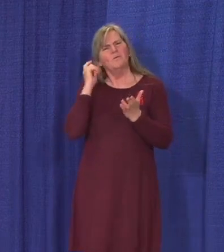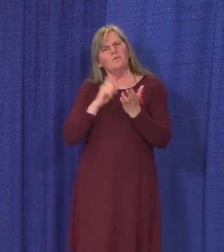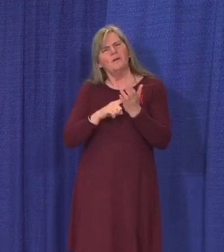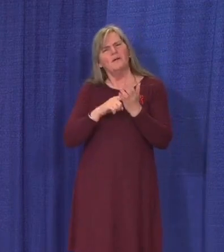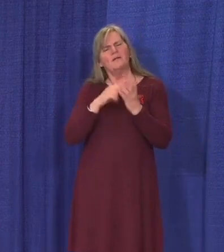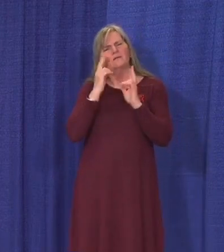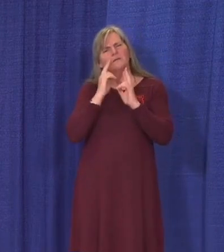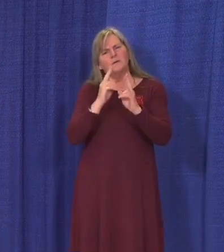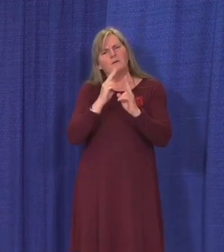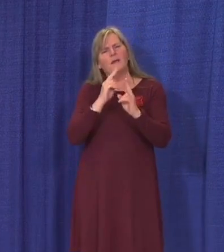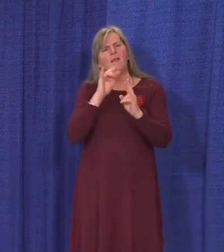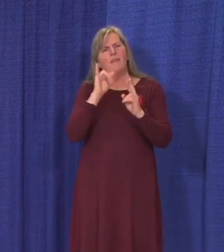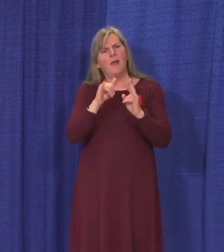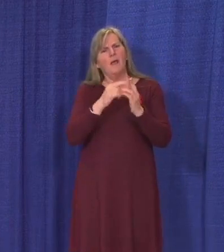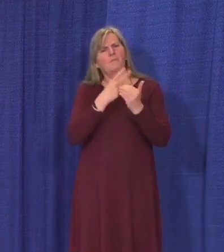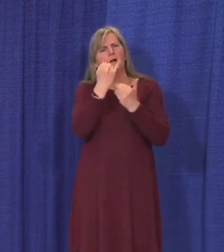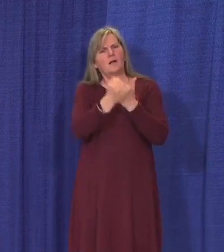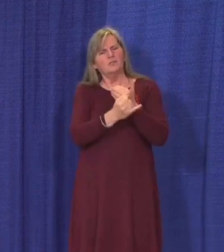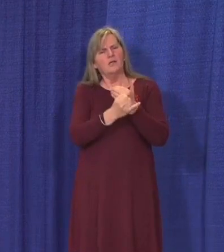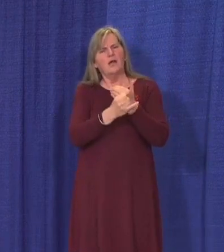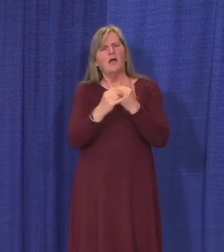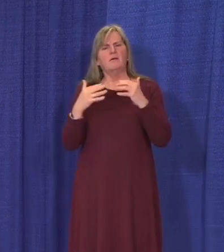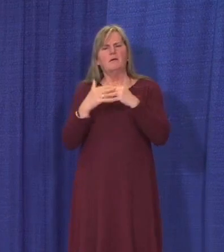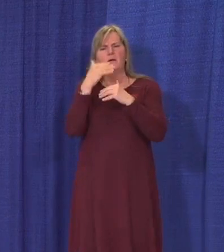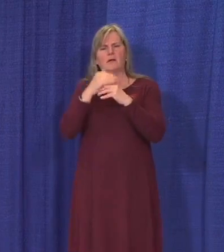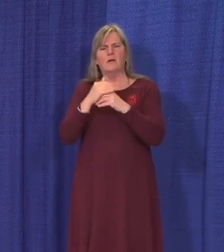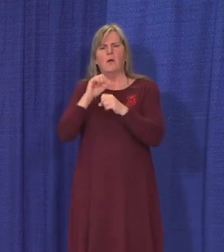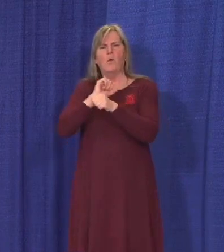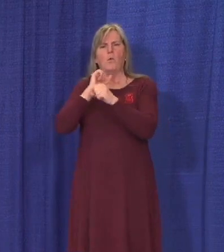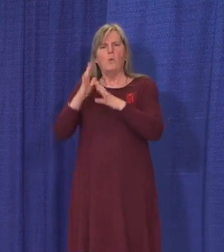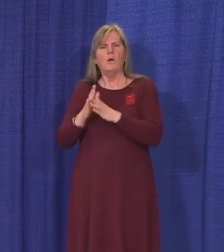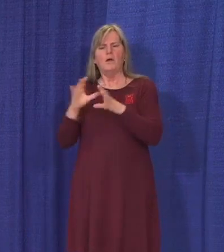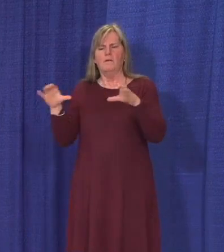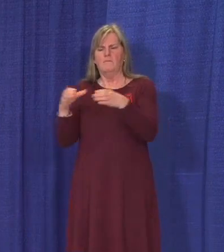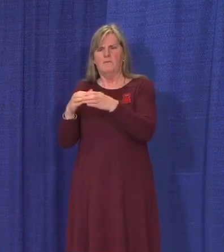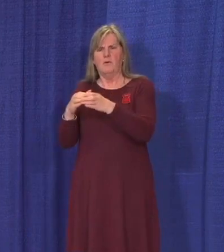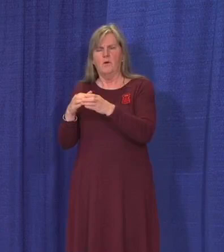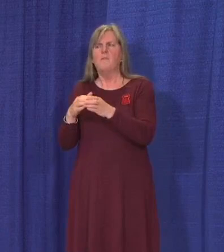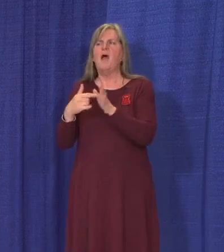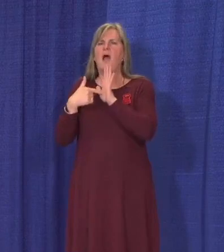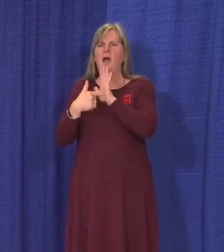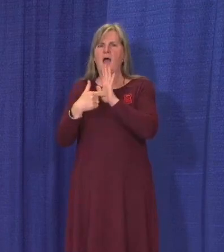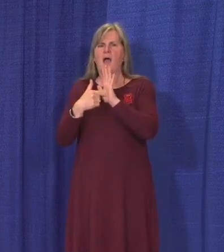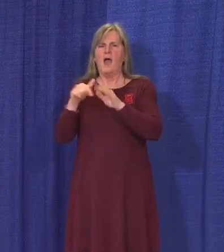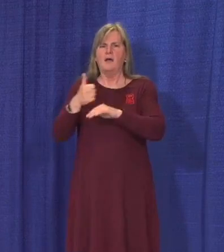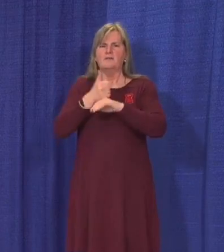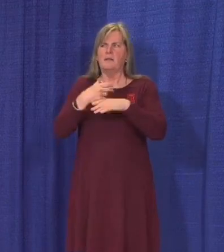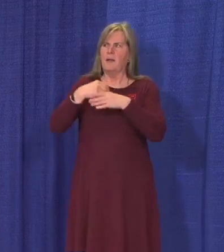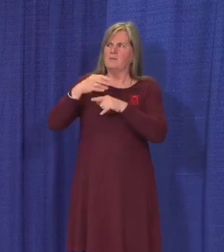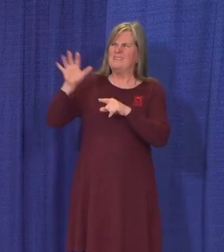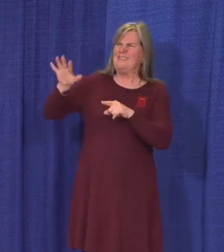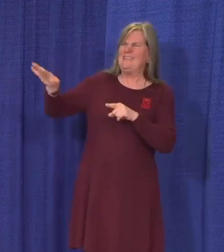For the record Mary is wearing a pin that Mary designed herself.